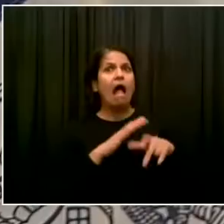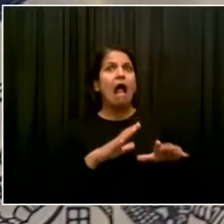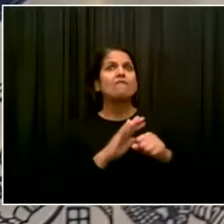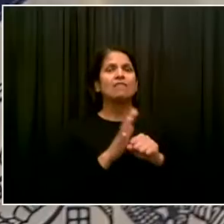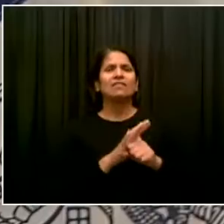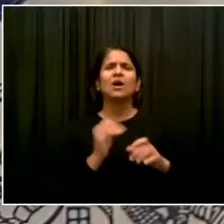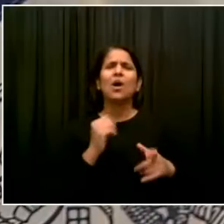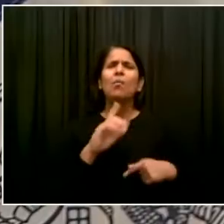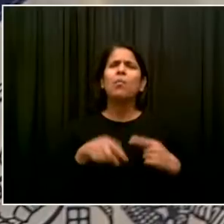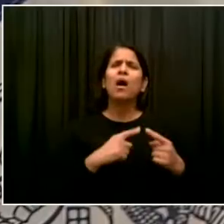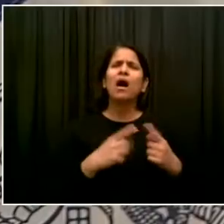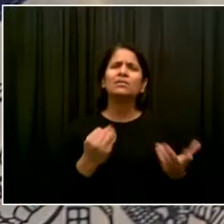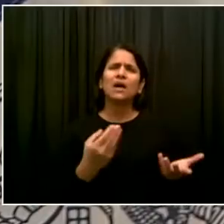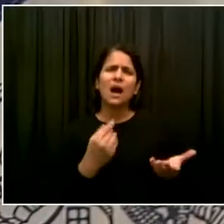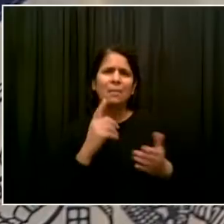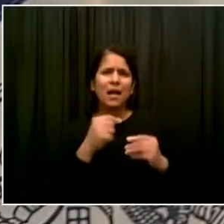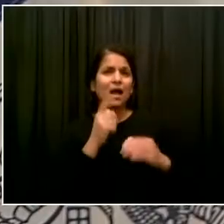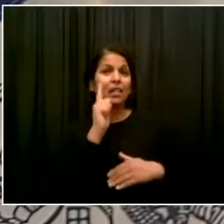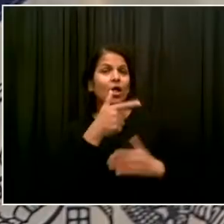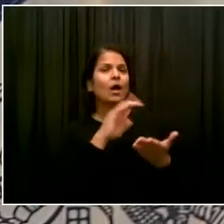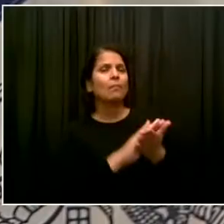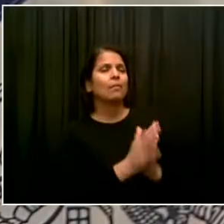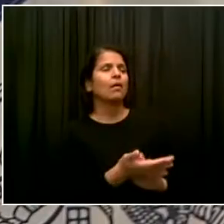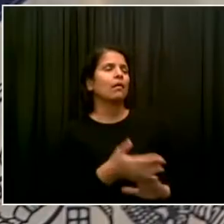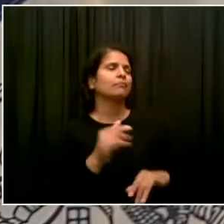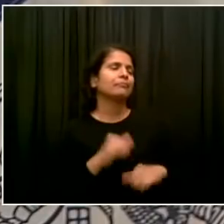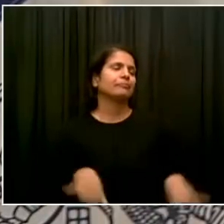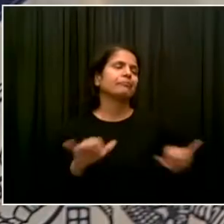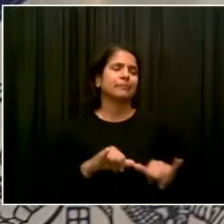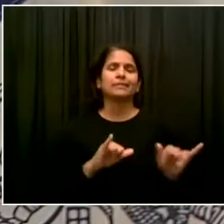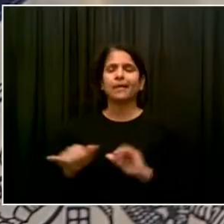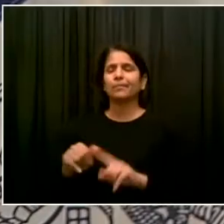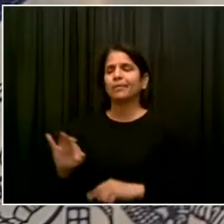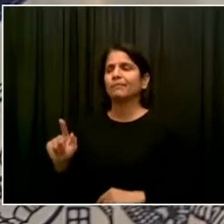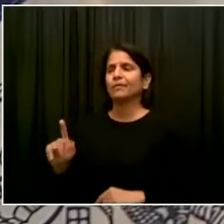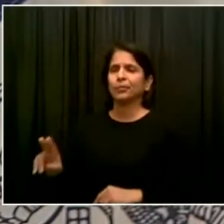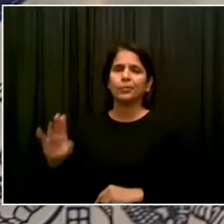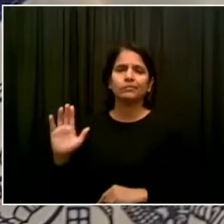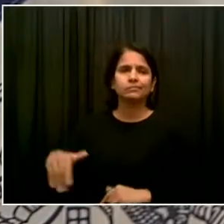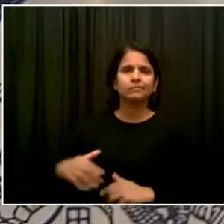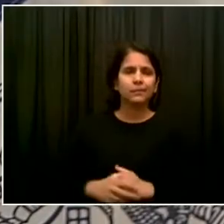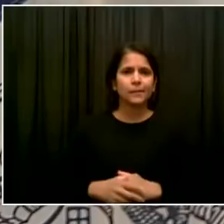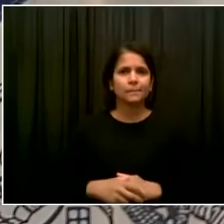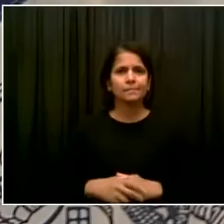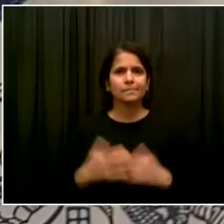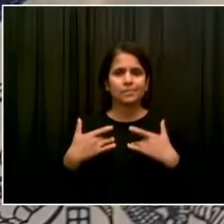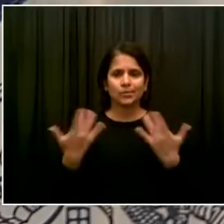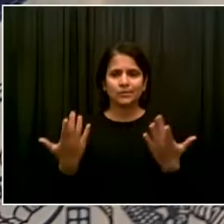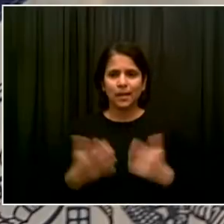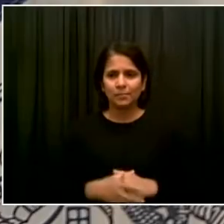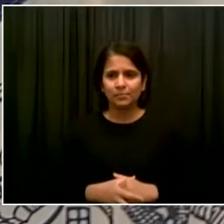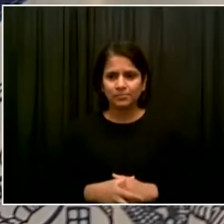REINFECTED, UNDERSTANDING THE SCIENCE IS STILL EVOLVING BUT I'D LIKE A DIRECT